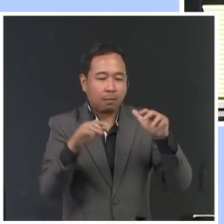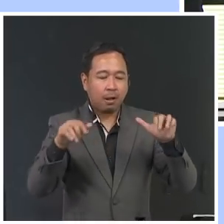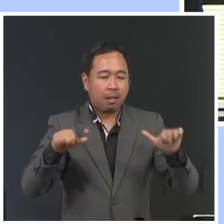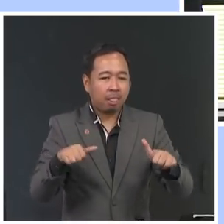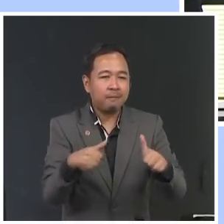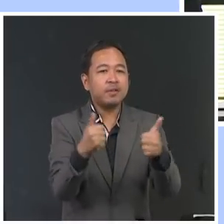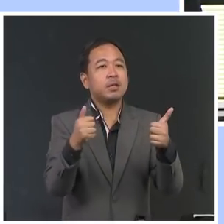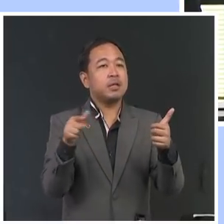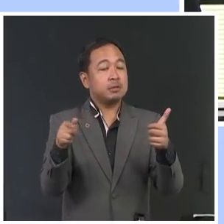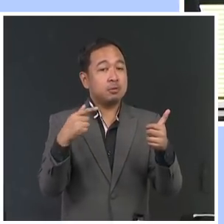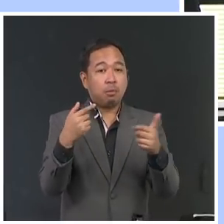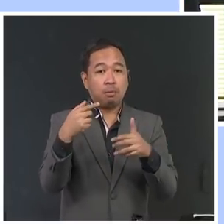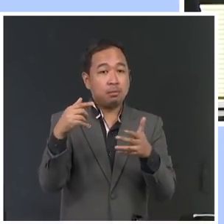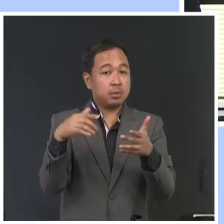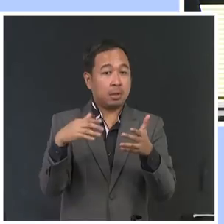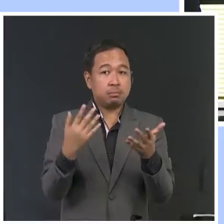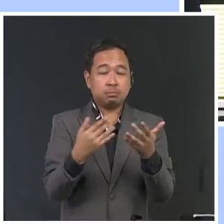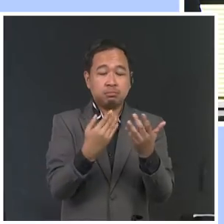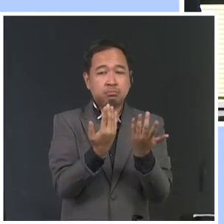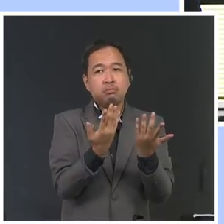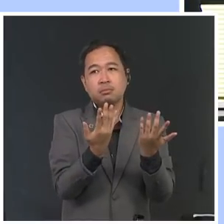. So, as you saw in the video,